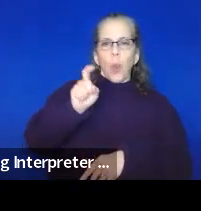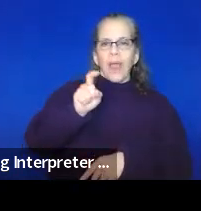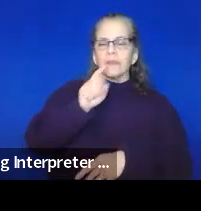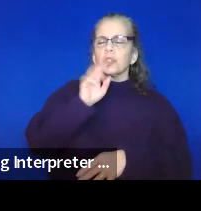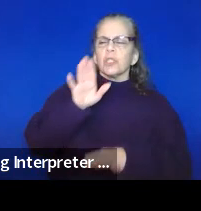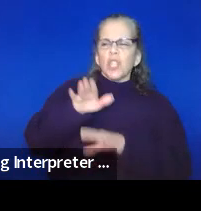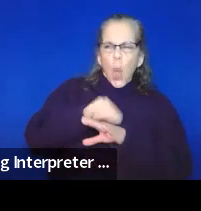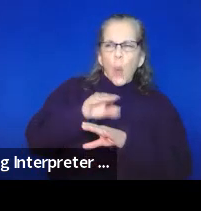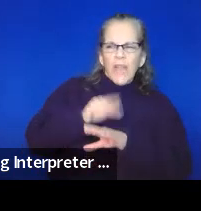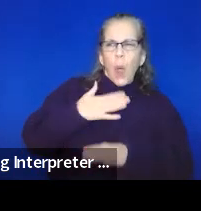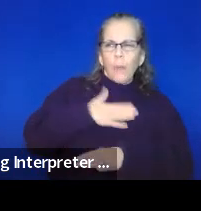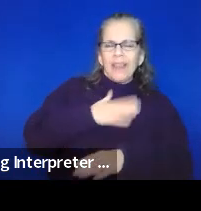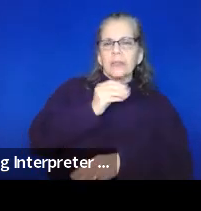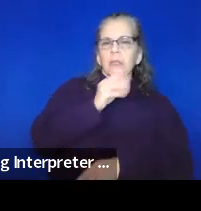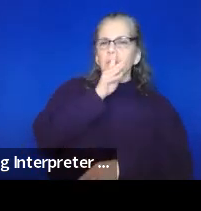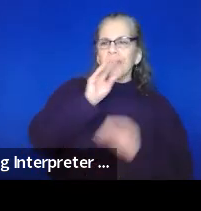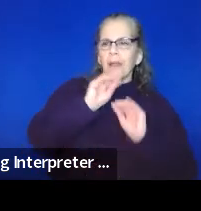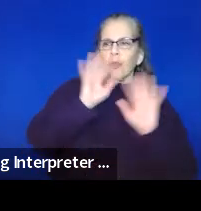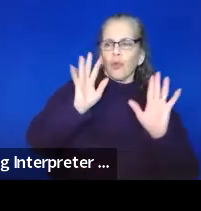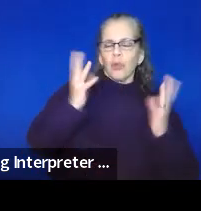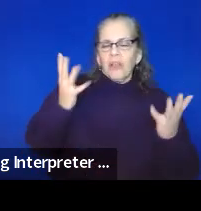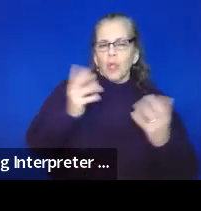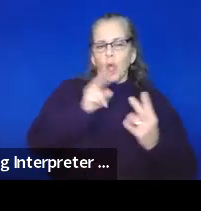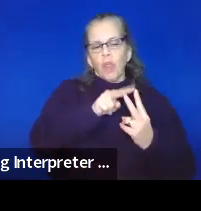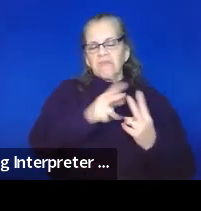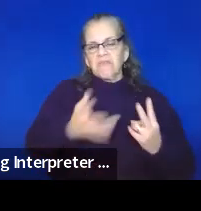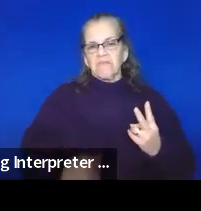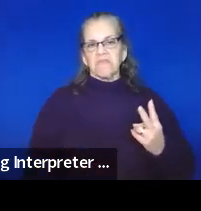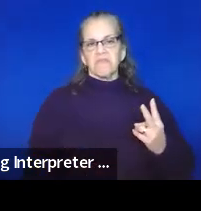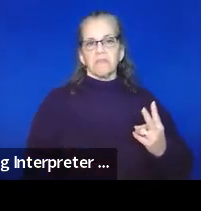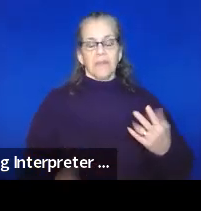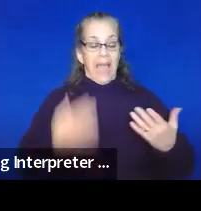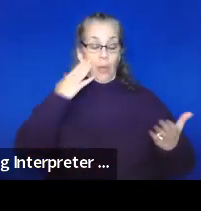bit. I don't know what else to say.